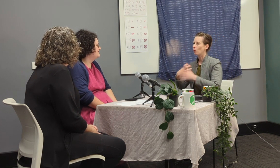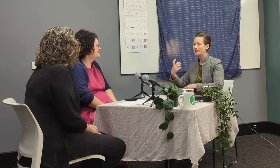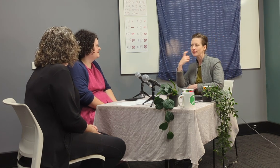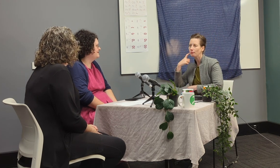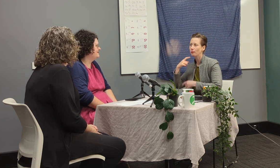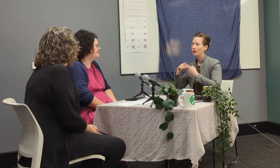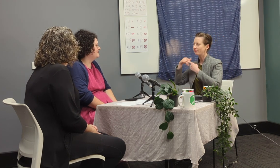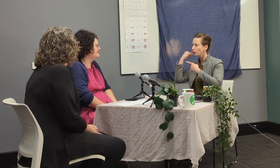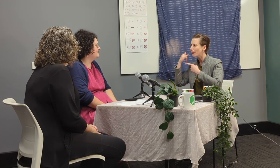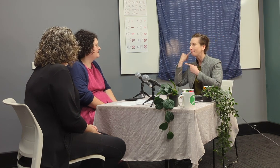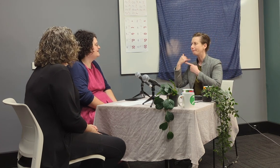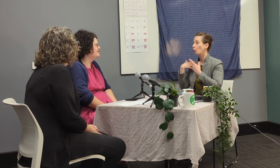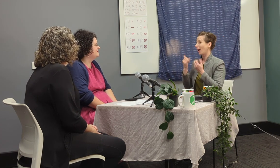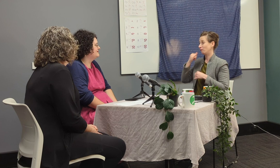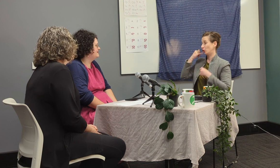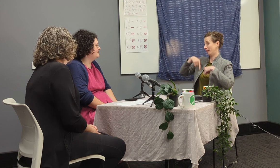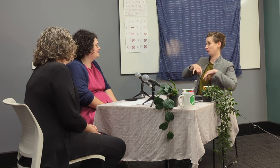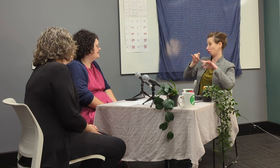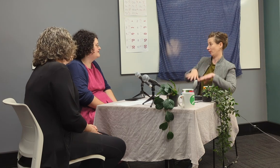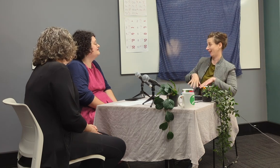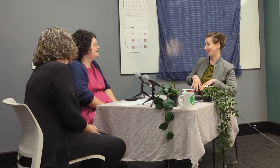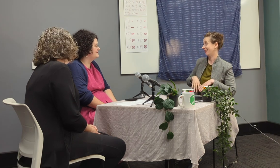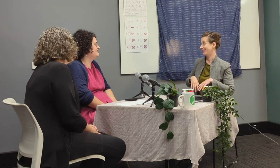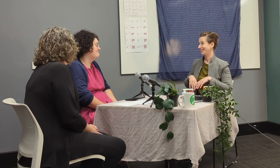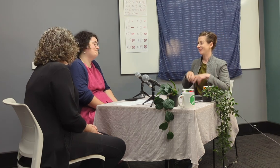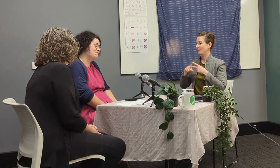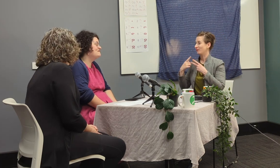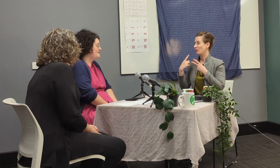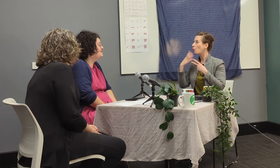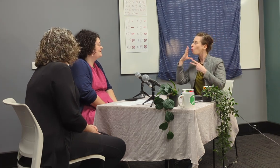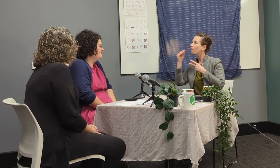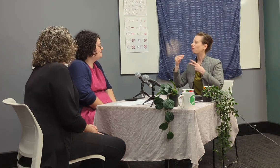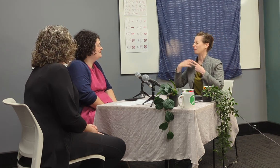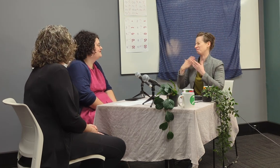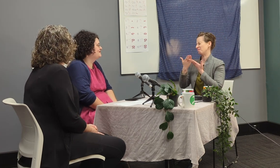but with the wolf story, there were sheep. And we do have sheep in Australia.